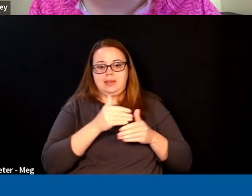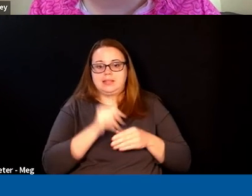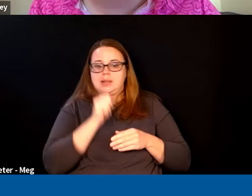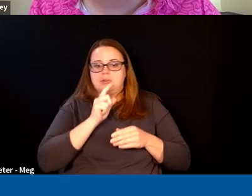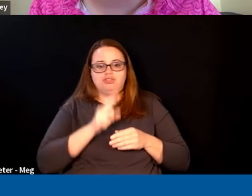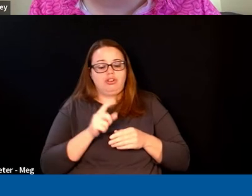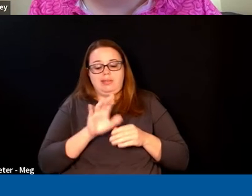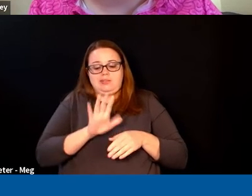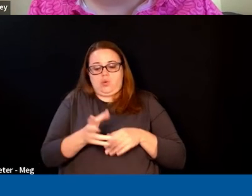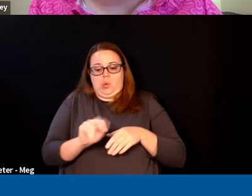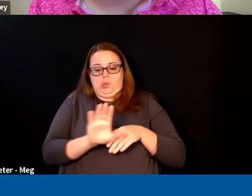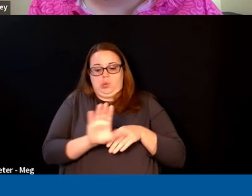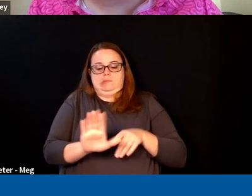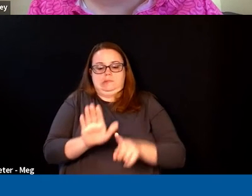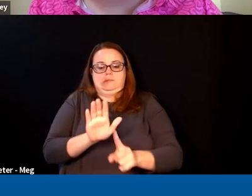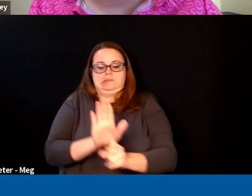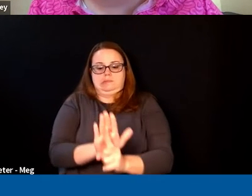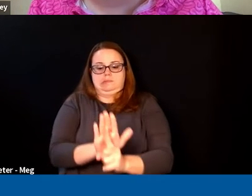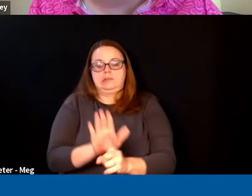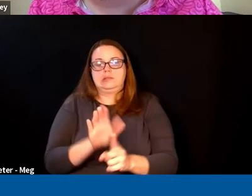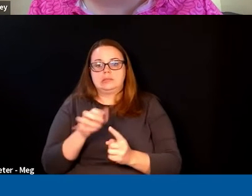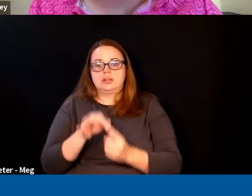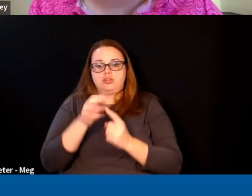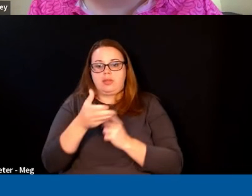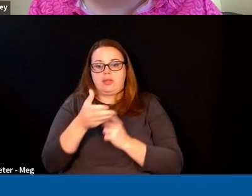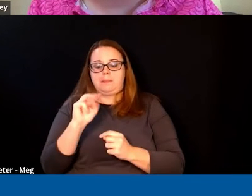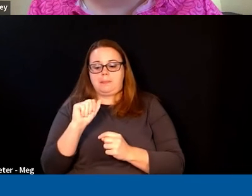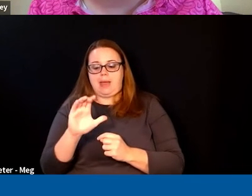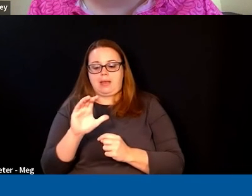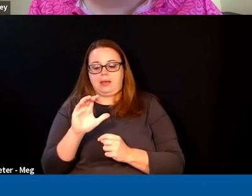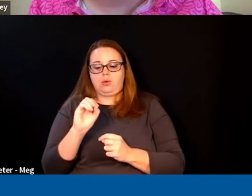but Mac OS, iOS and Android will probably have to do